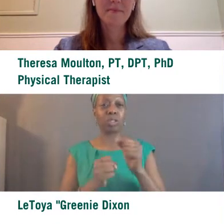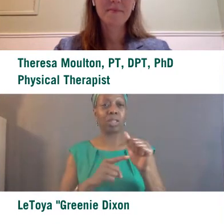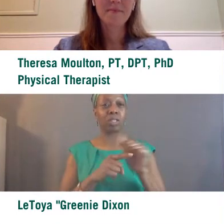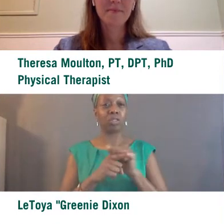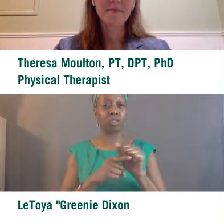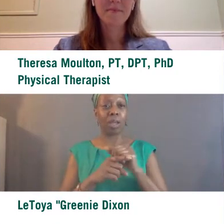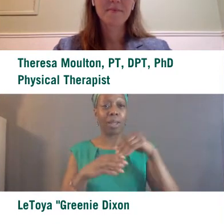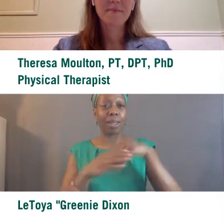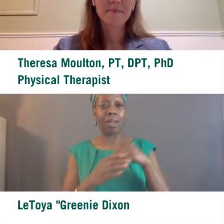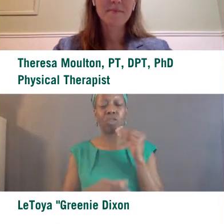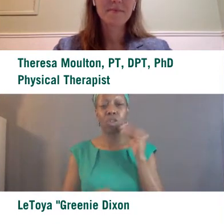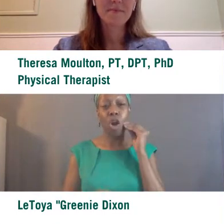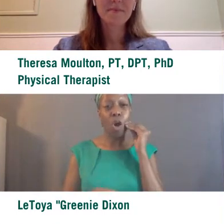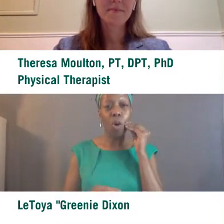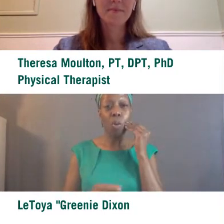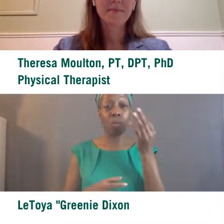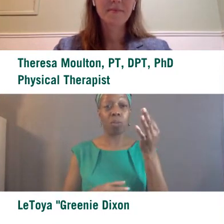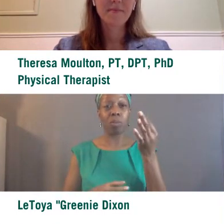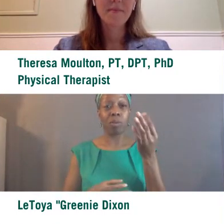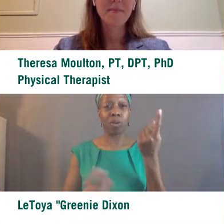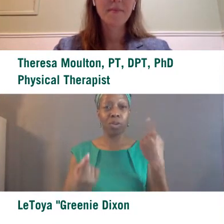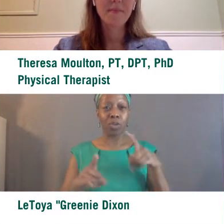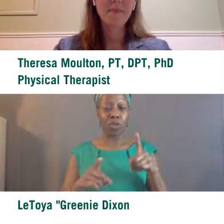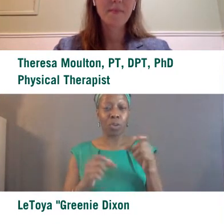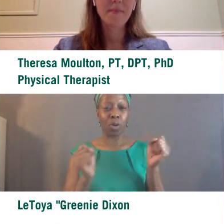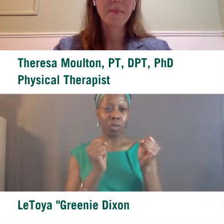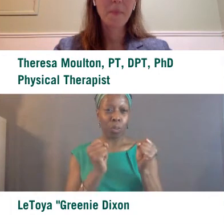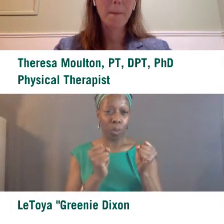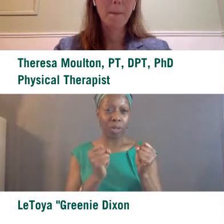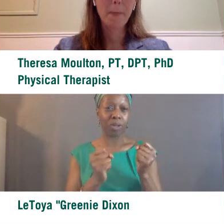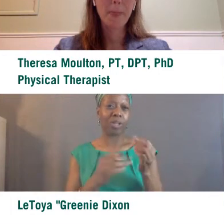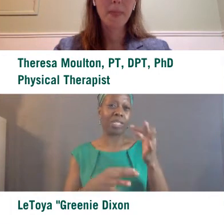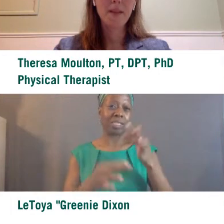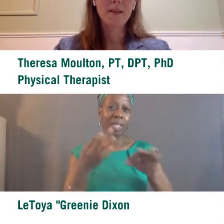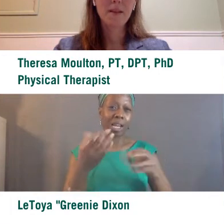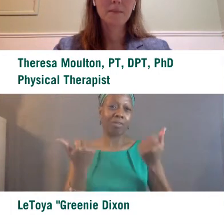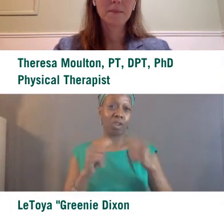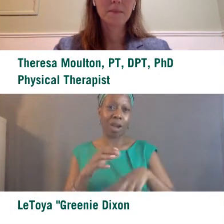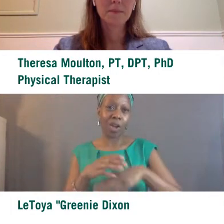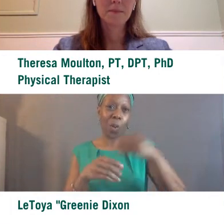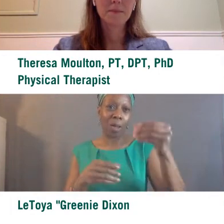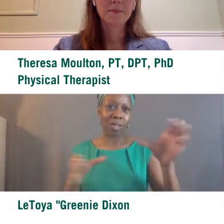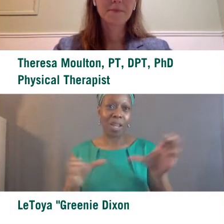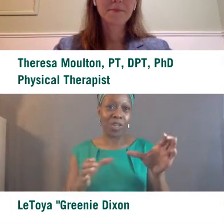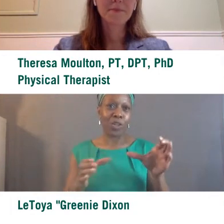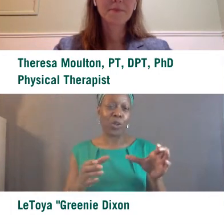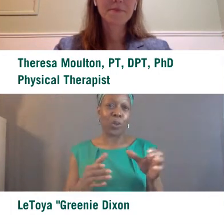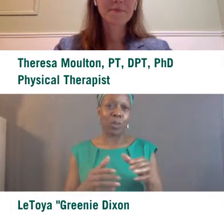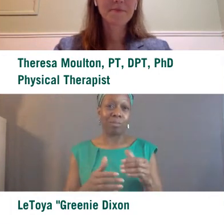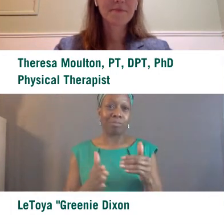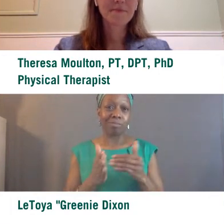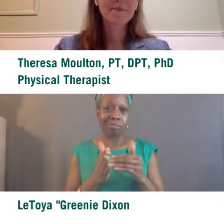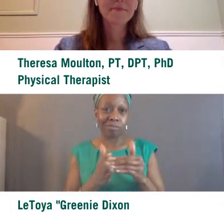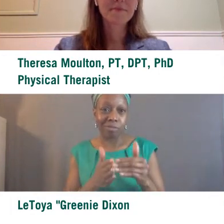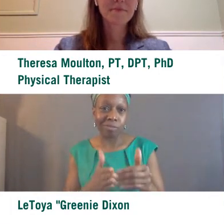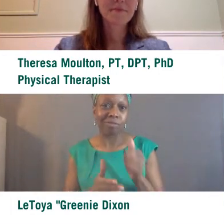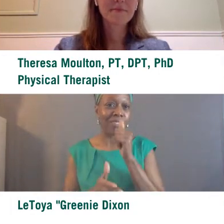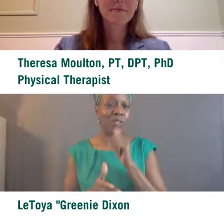versus that getting out and doing some endurance stuff. Theresa maybe you have some other specific suggestions as well.